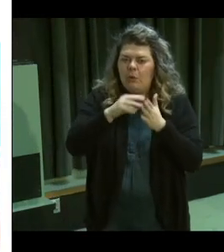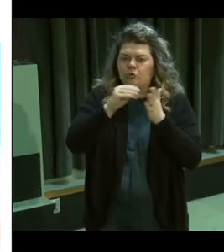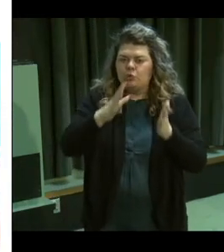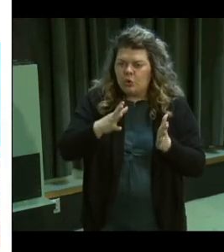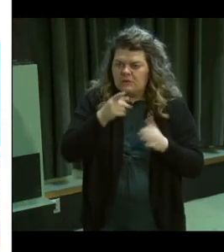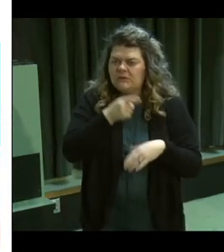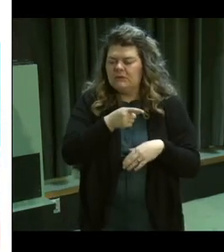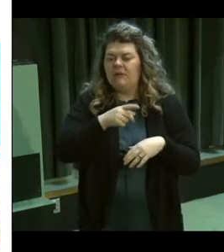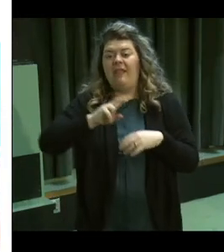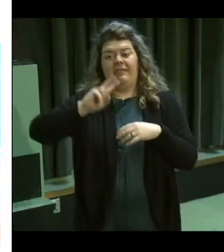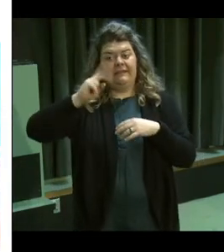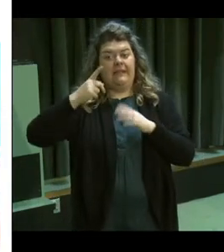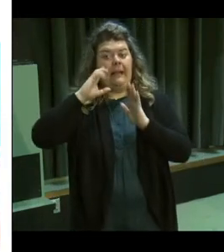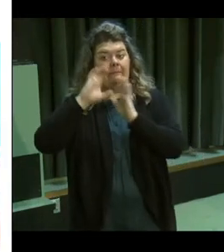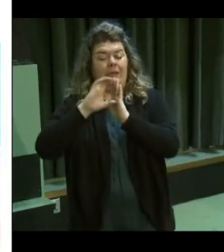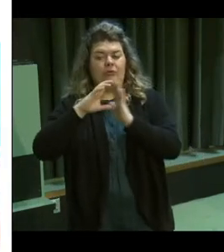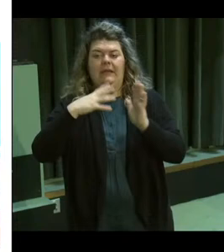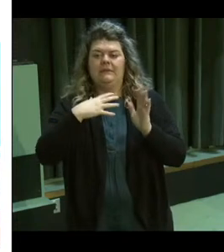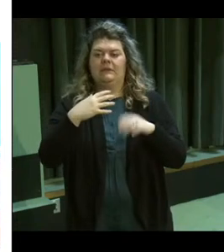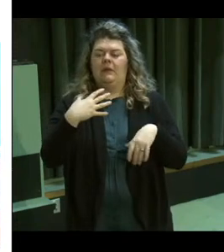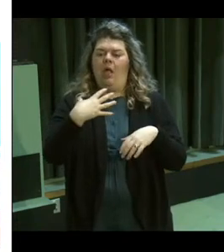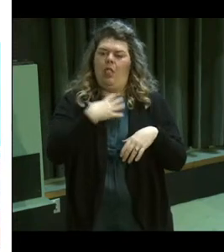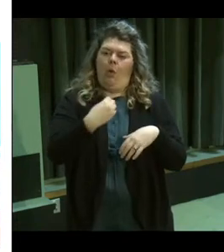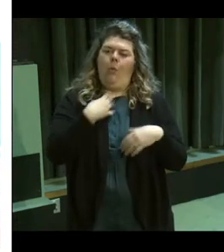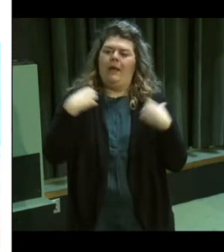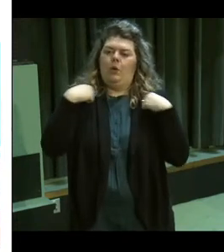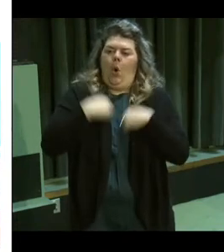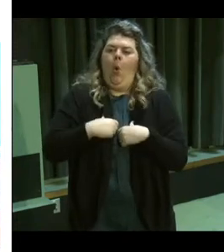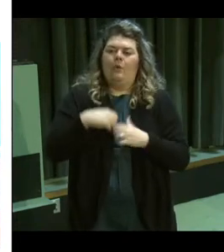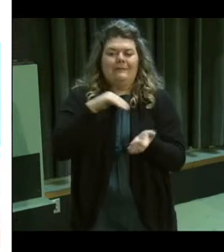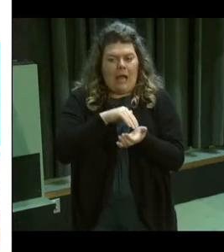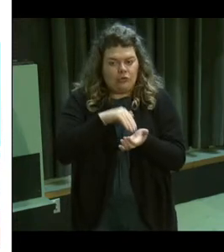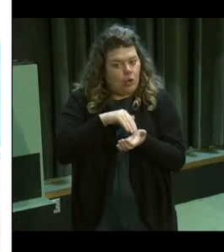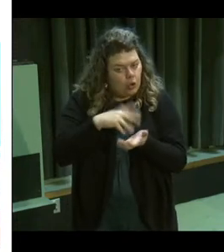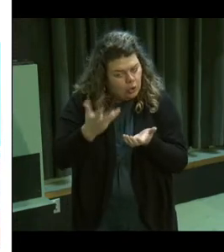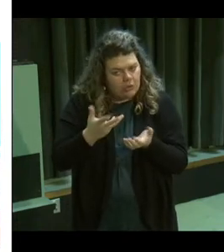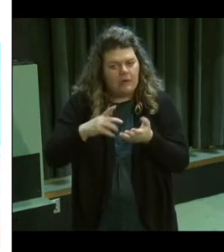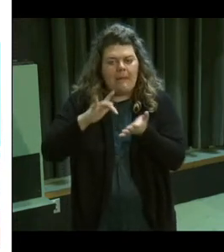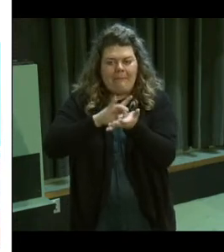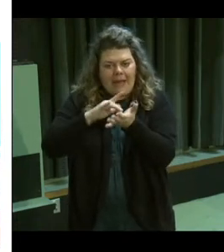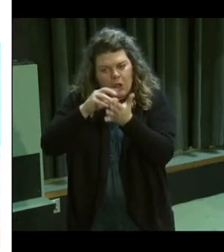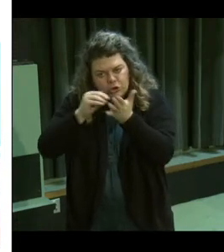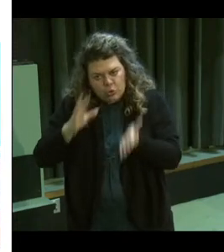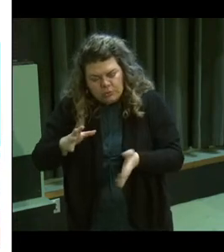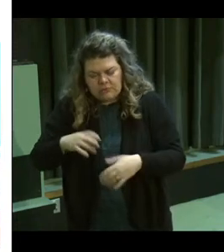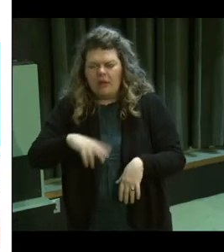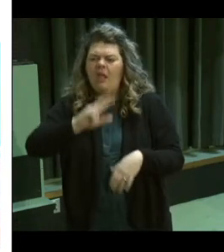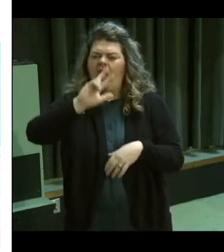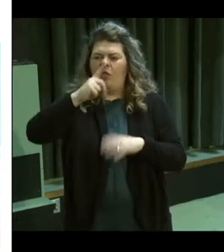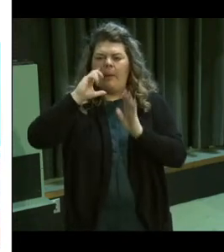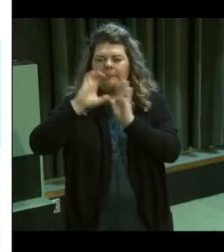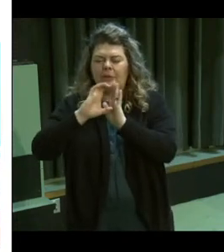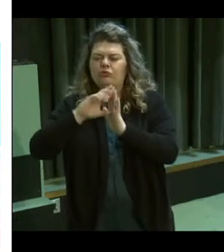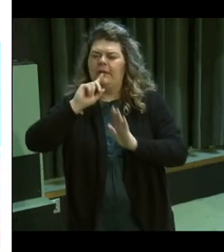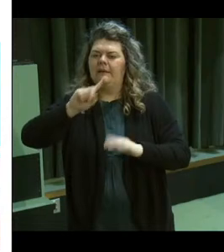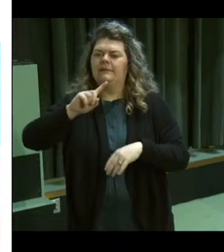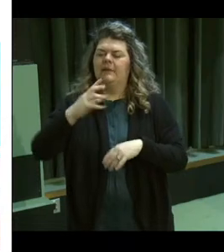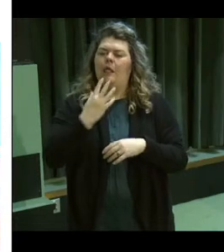students, the second one is white coats, doctors, medical